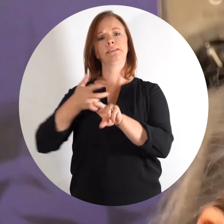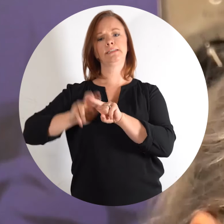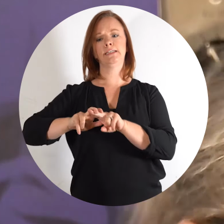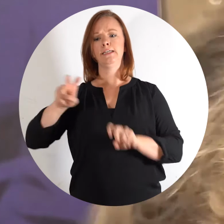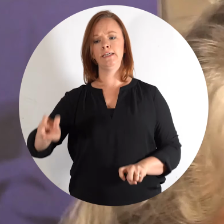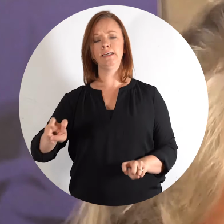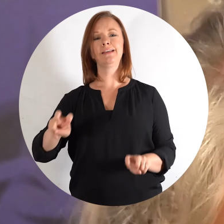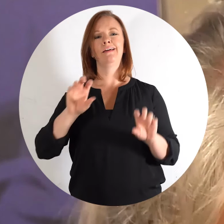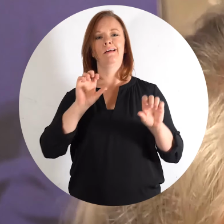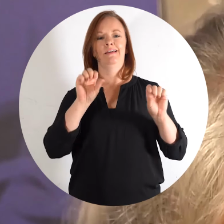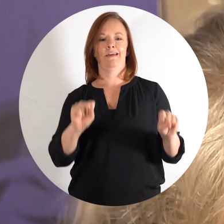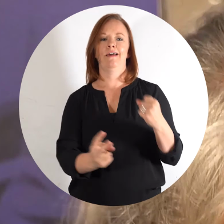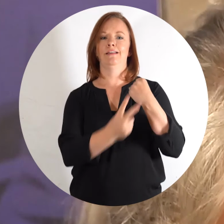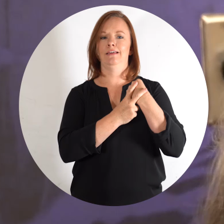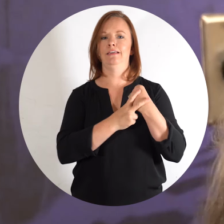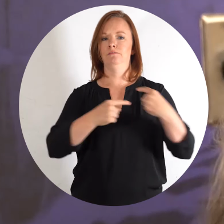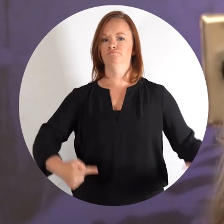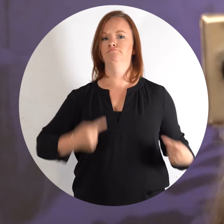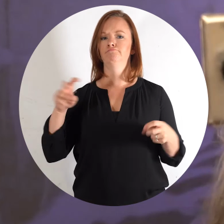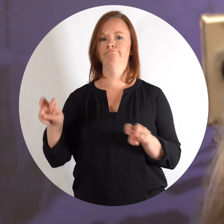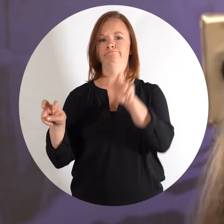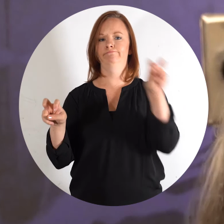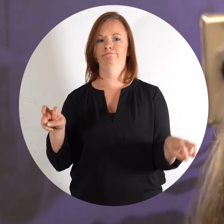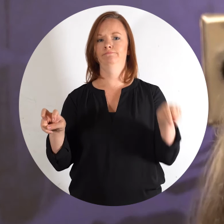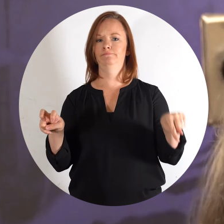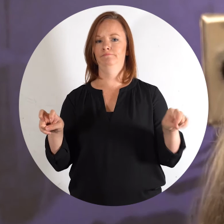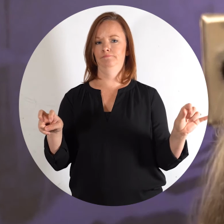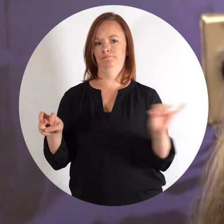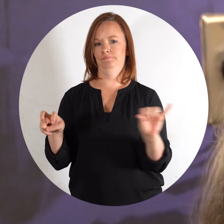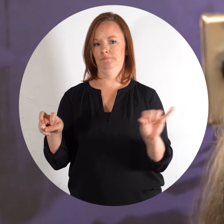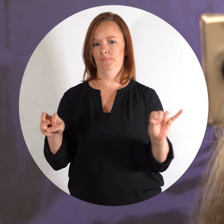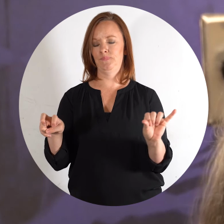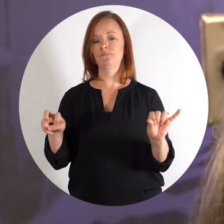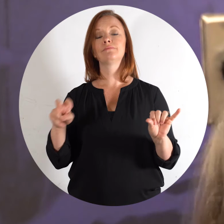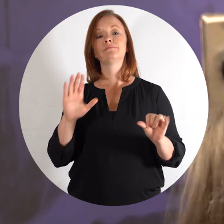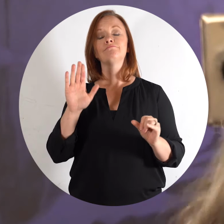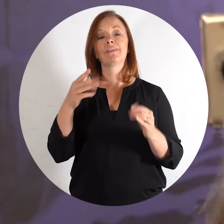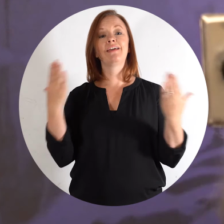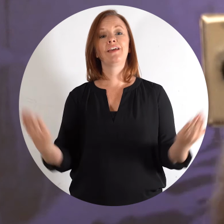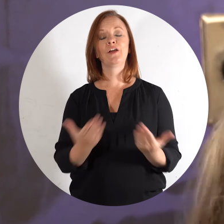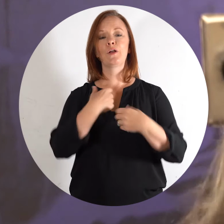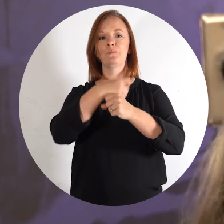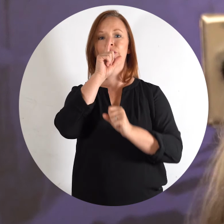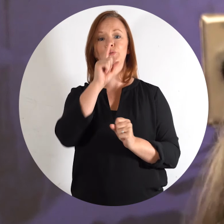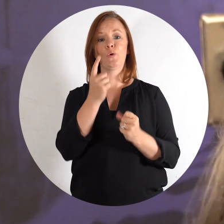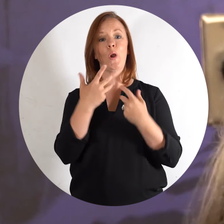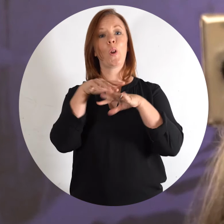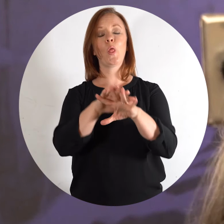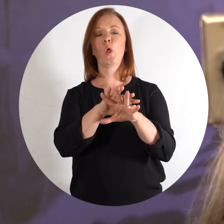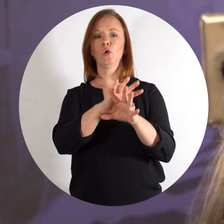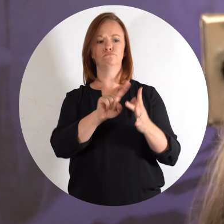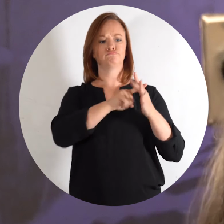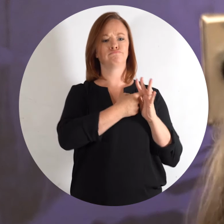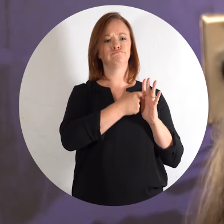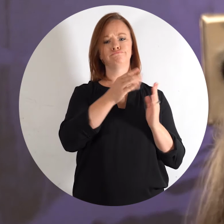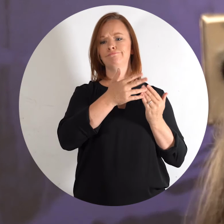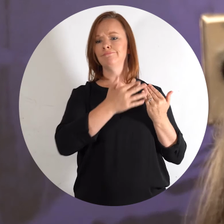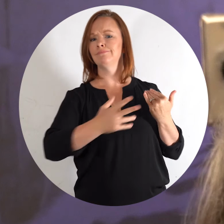could keep their mobility devices with them. That's really the reason I'm here is to make sure that inclusion is never an afterthought again. That I'm part of the process